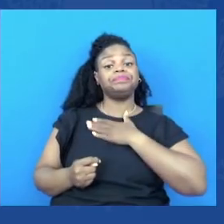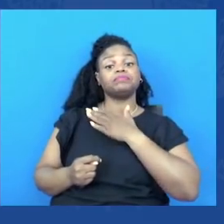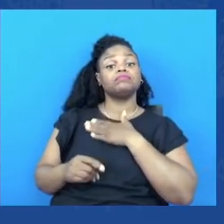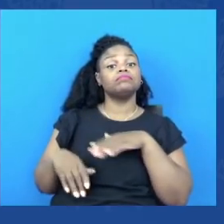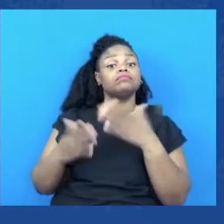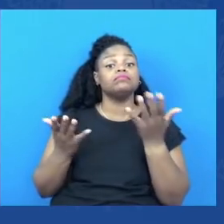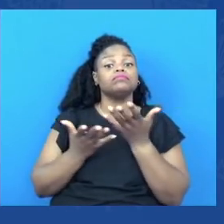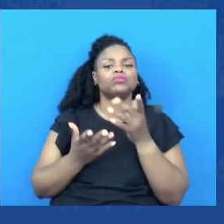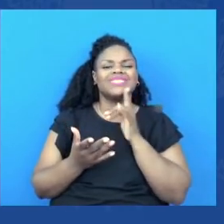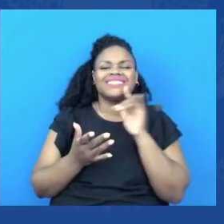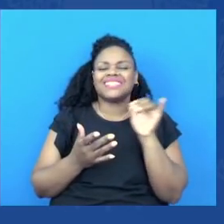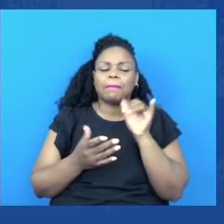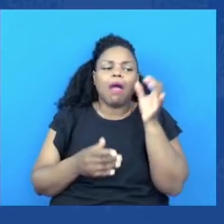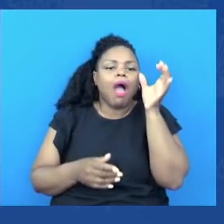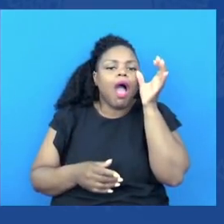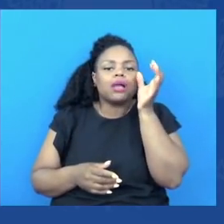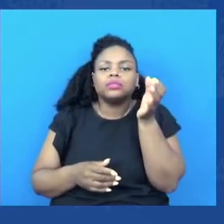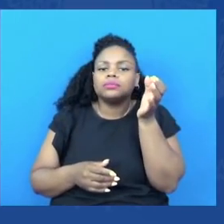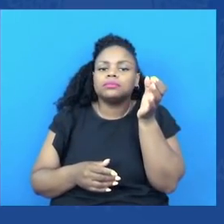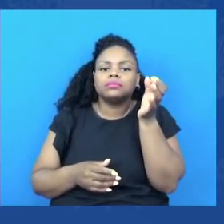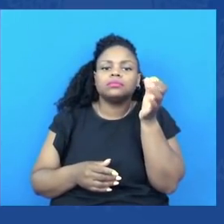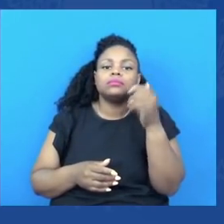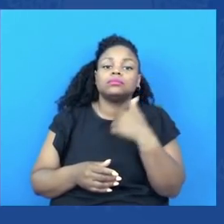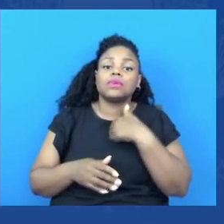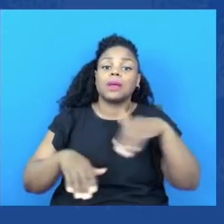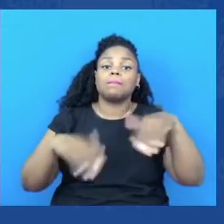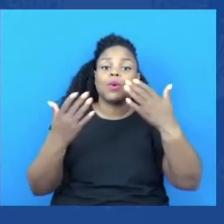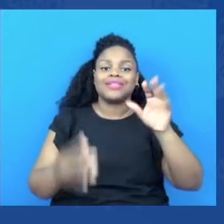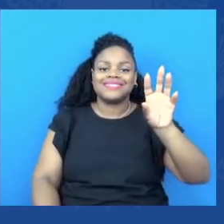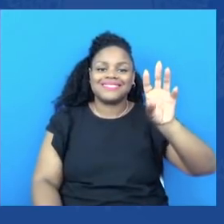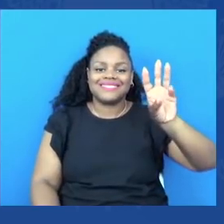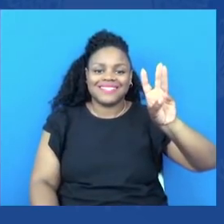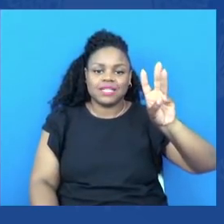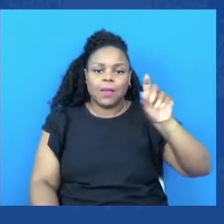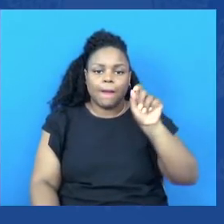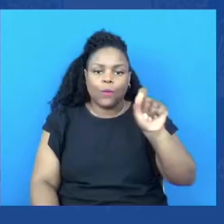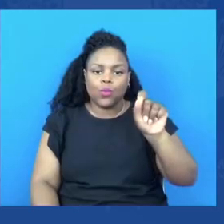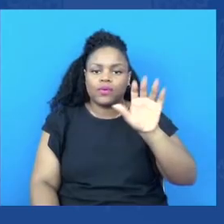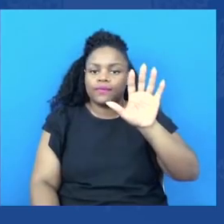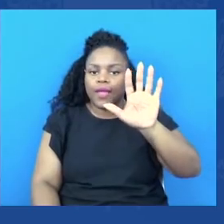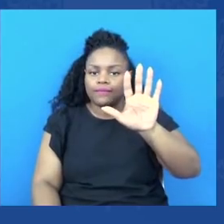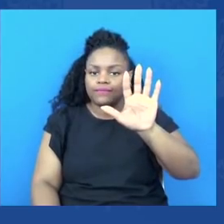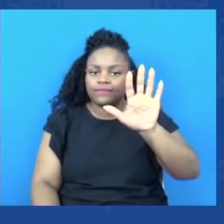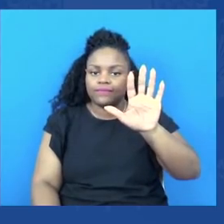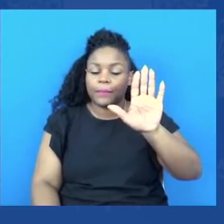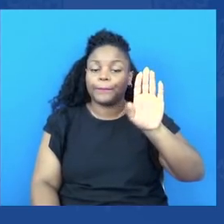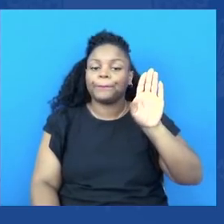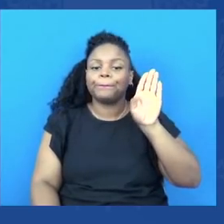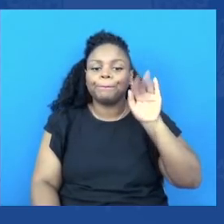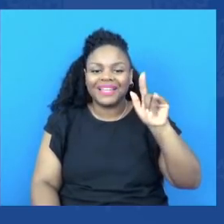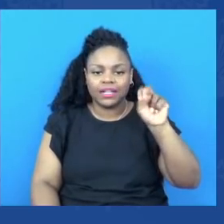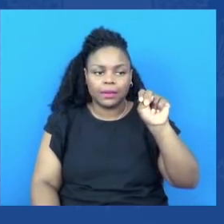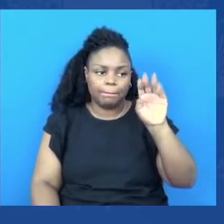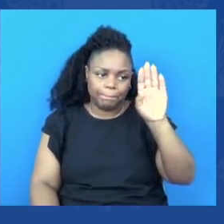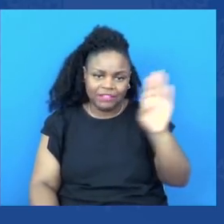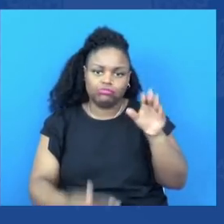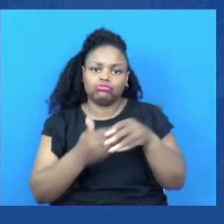I propose we spend $6.5 billion for a similar agency within the National Institute of Health -- the NIH –-